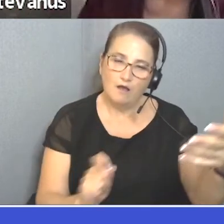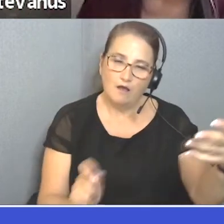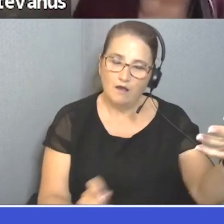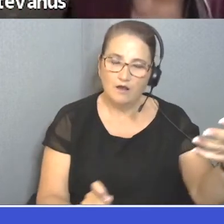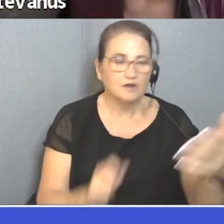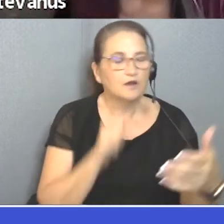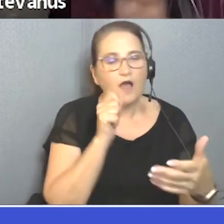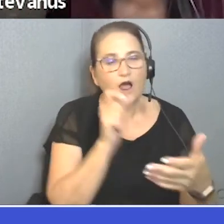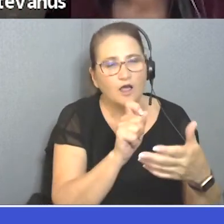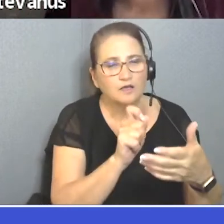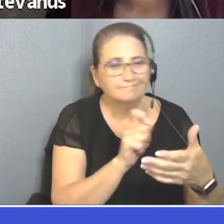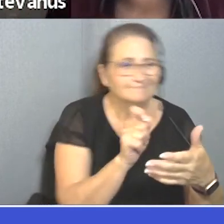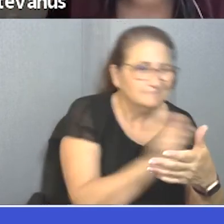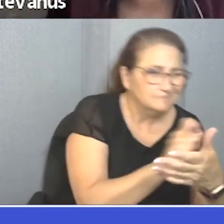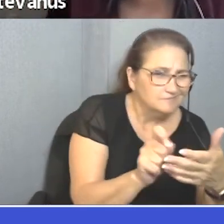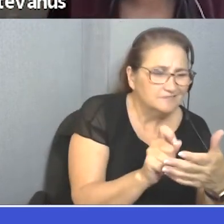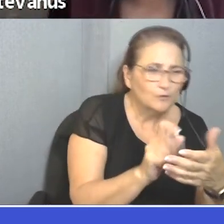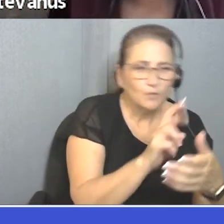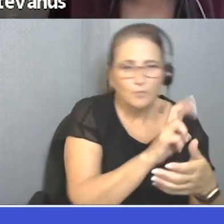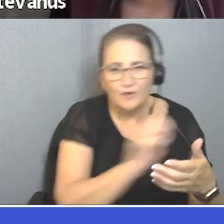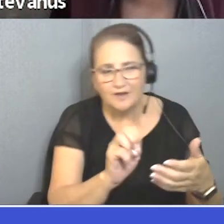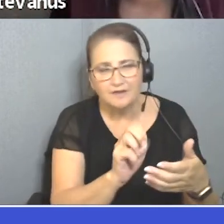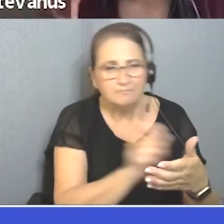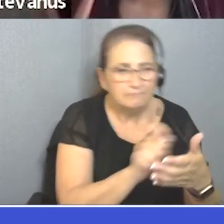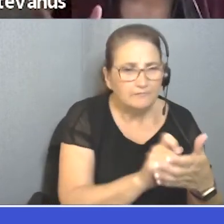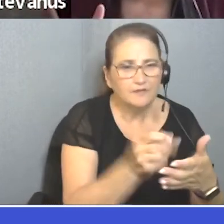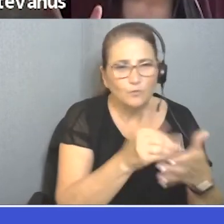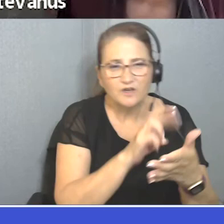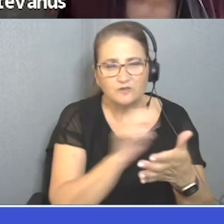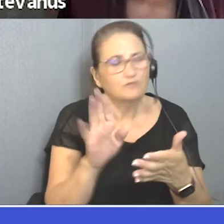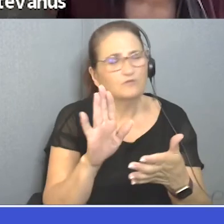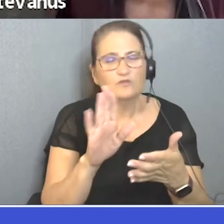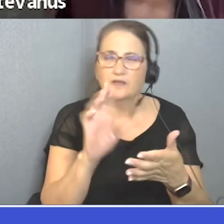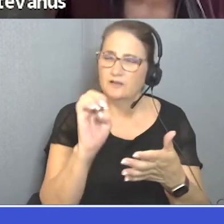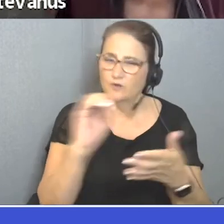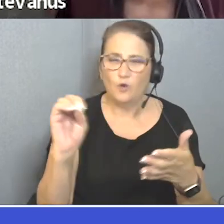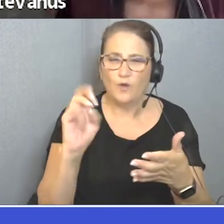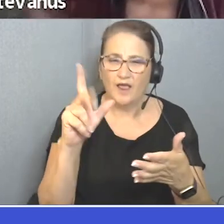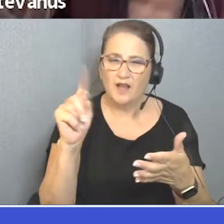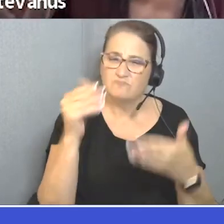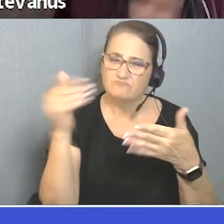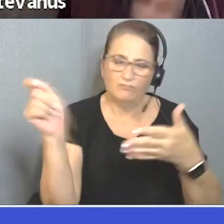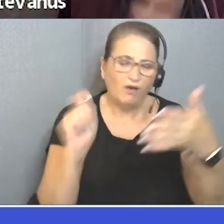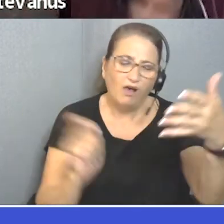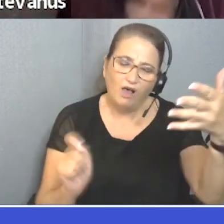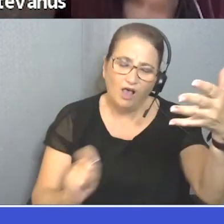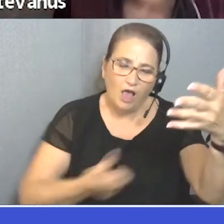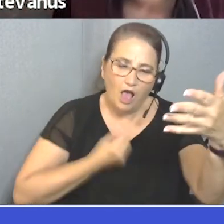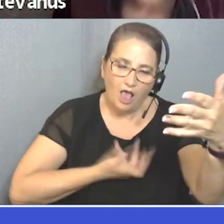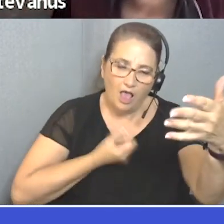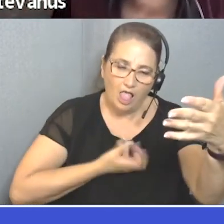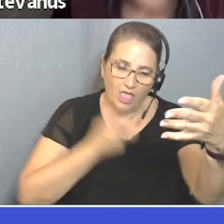the whole time if you can, that's the invitation. And there's just two questions. And we'll spend about 90